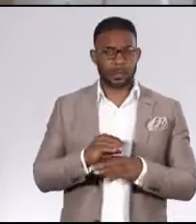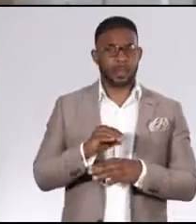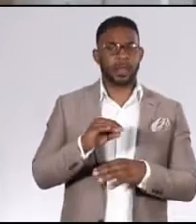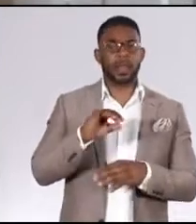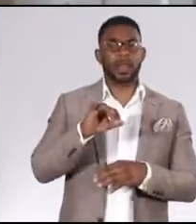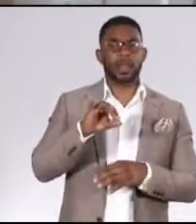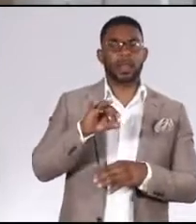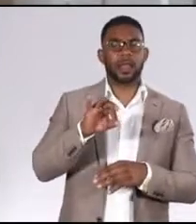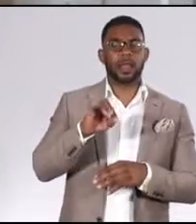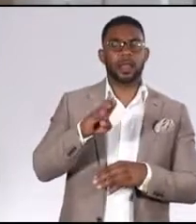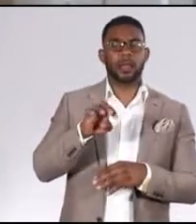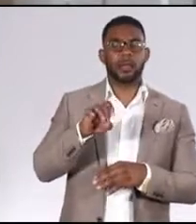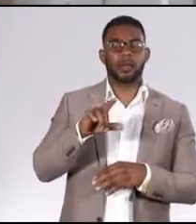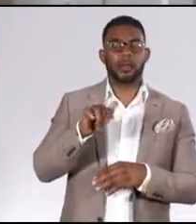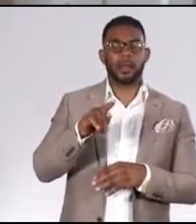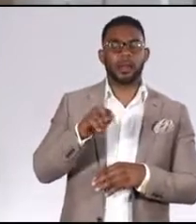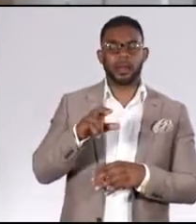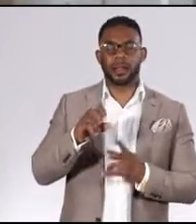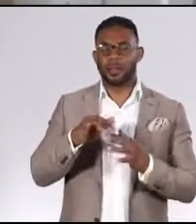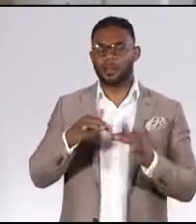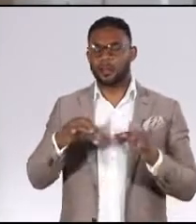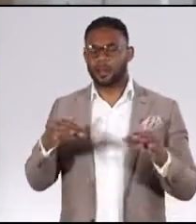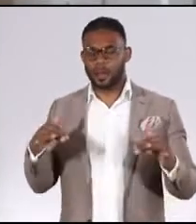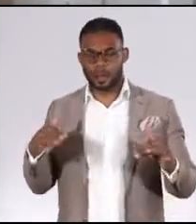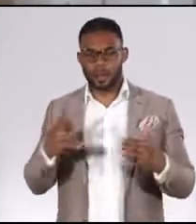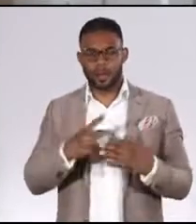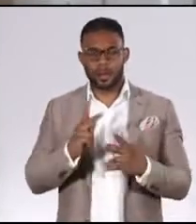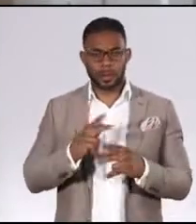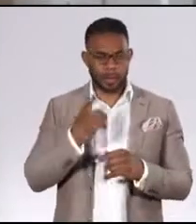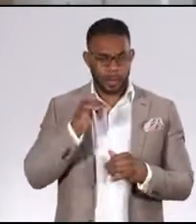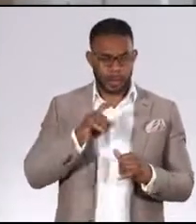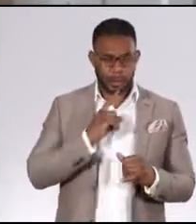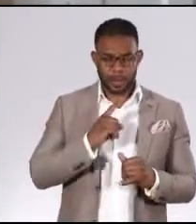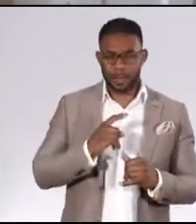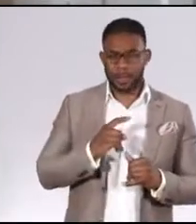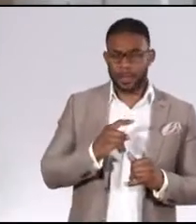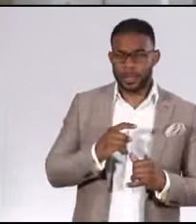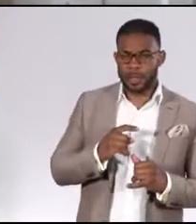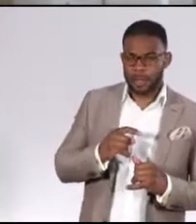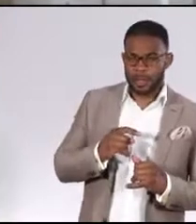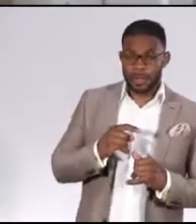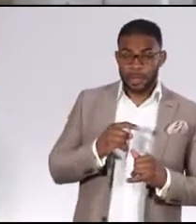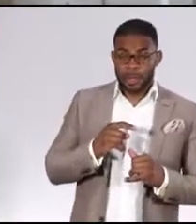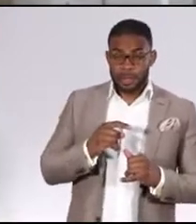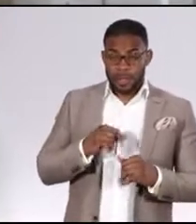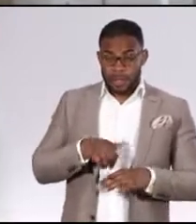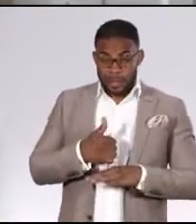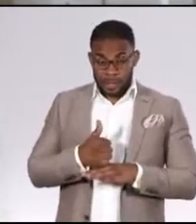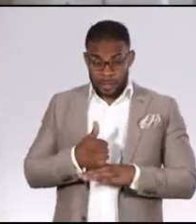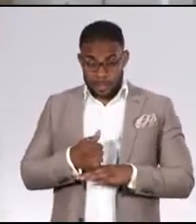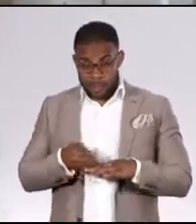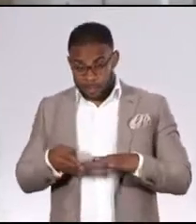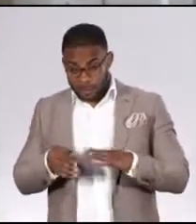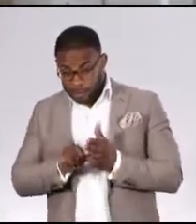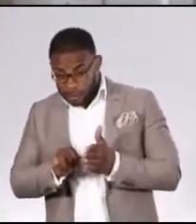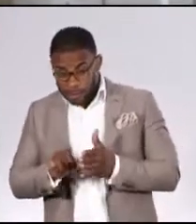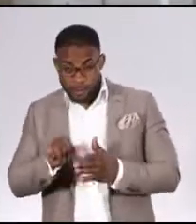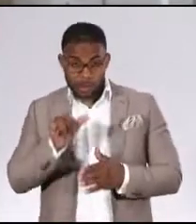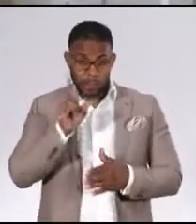uh A variety of project products that can be um uh implanted surgically artificial spinal disks,